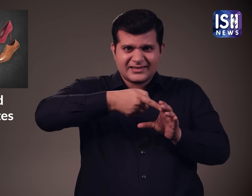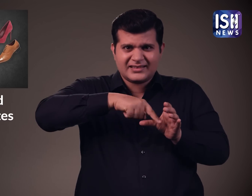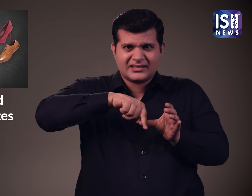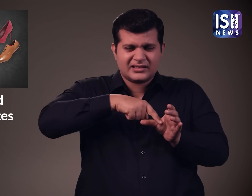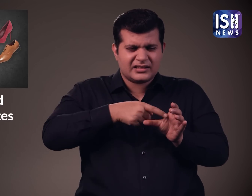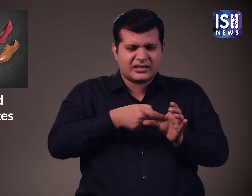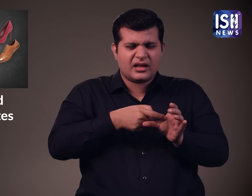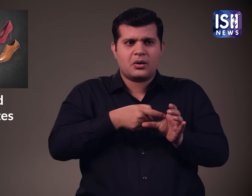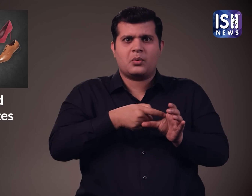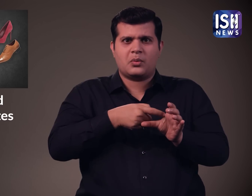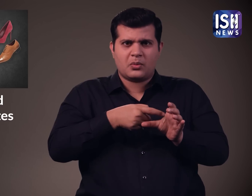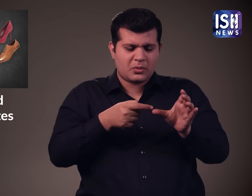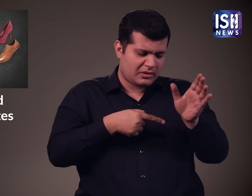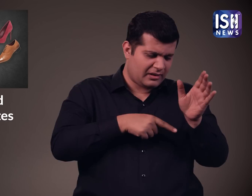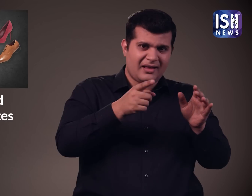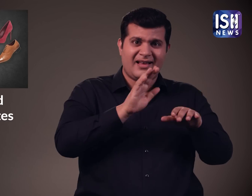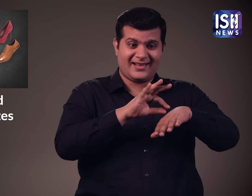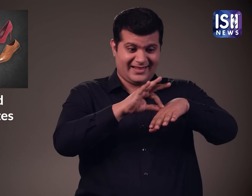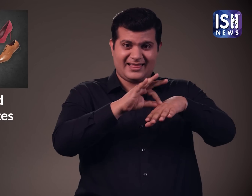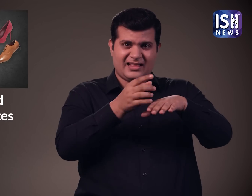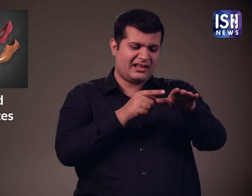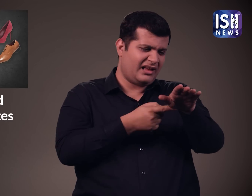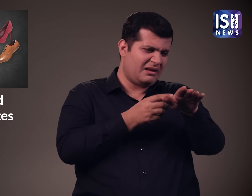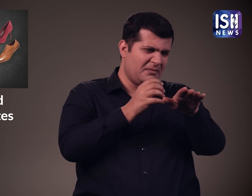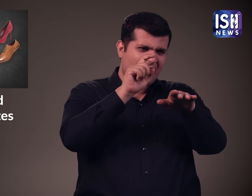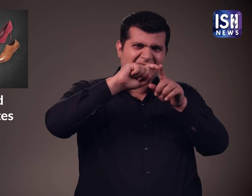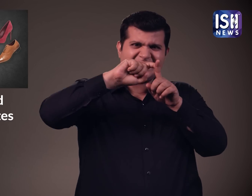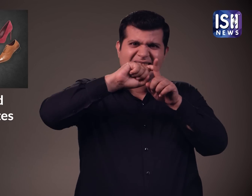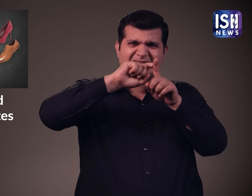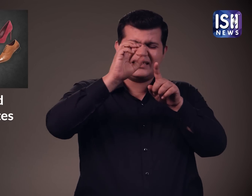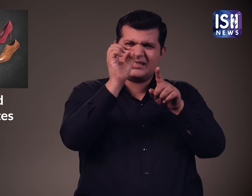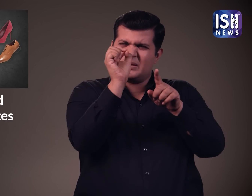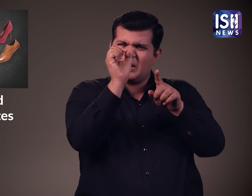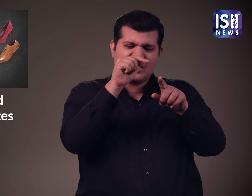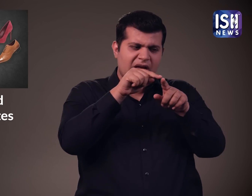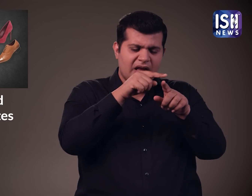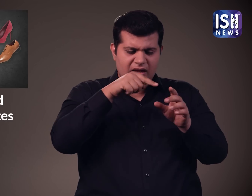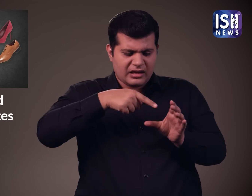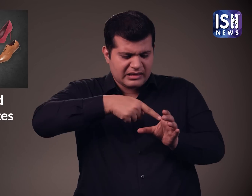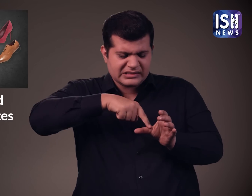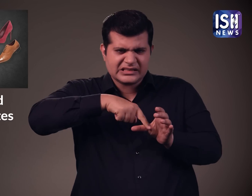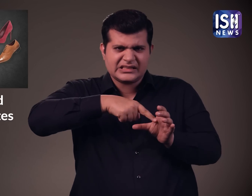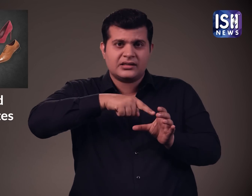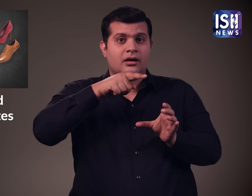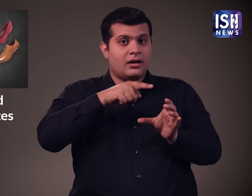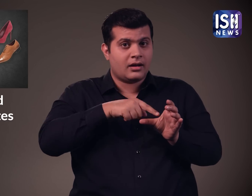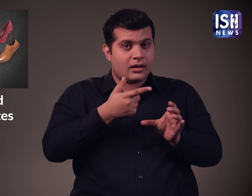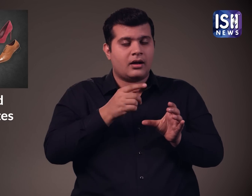for exmple the edge of the shoe near the ankle and heel.